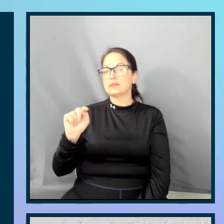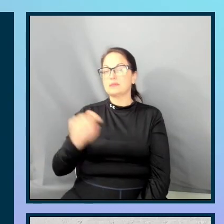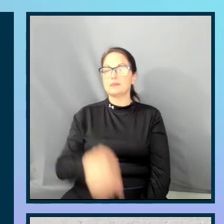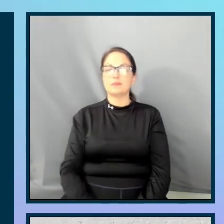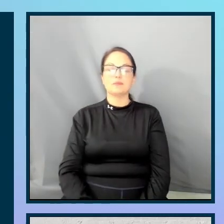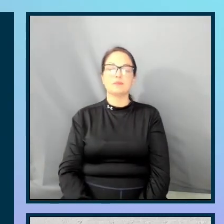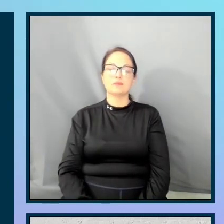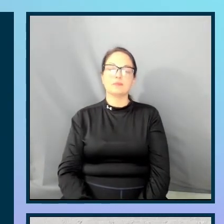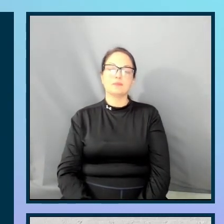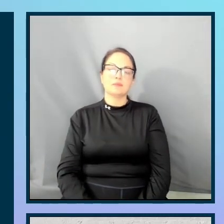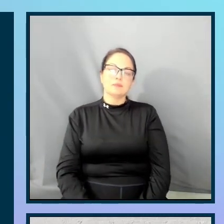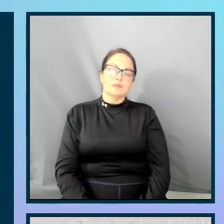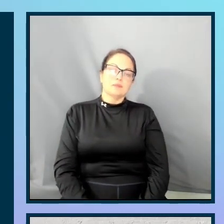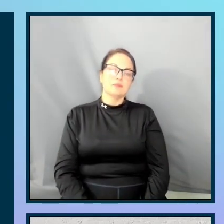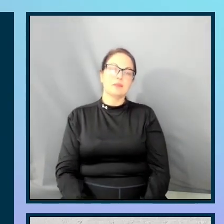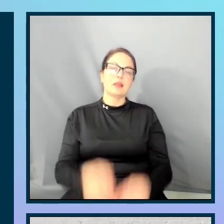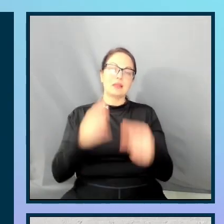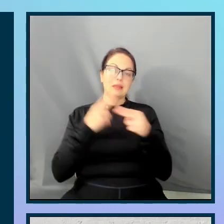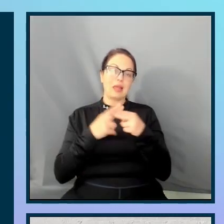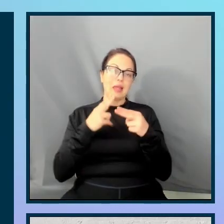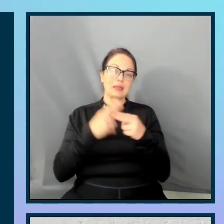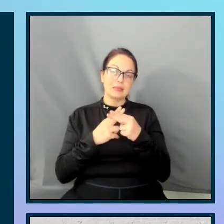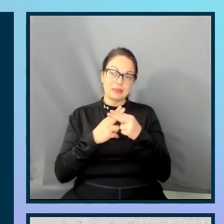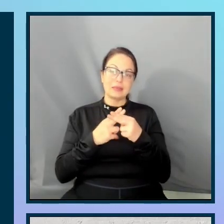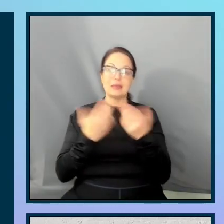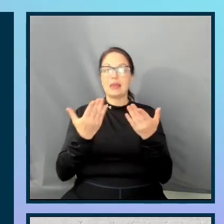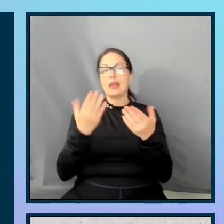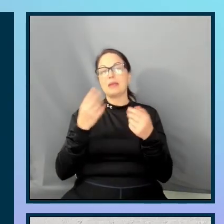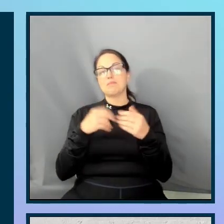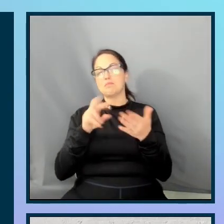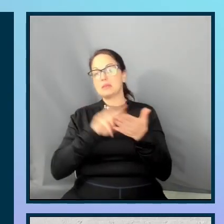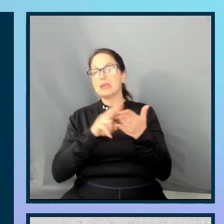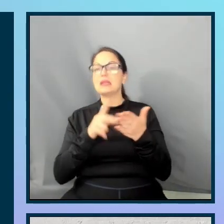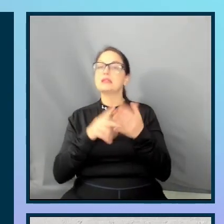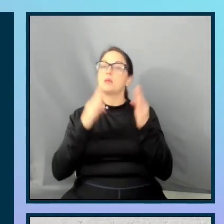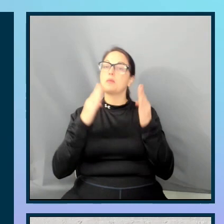That name refers to someone who cares about the usability of product and services